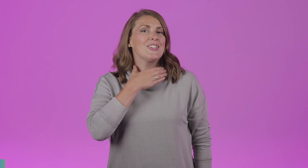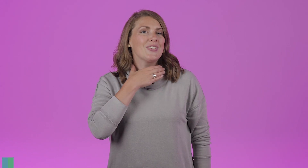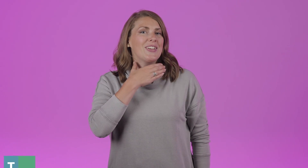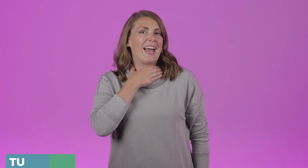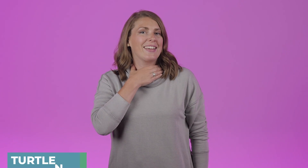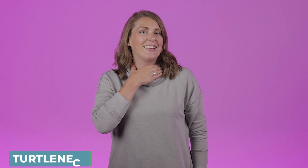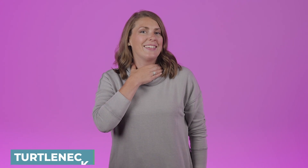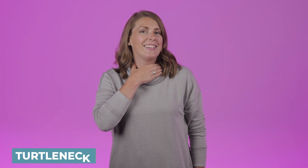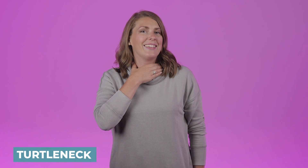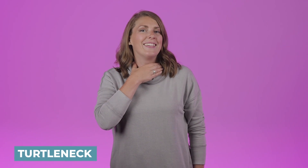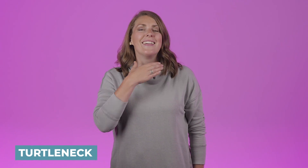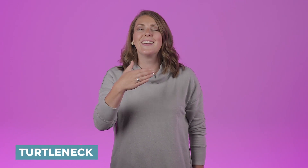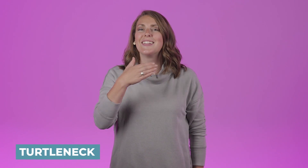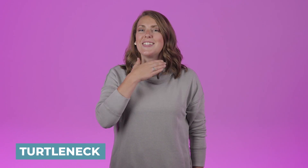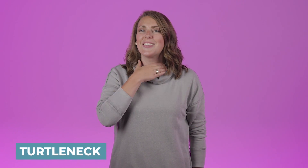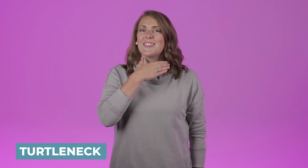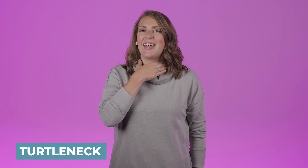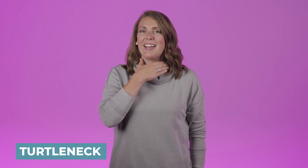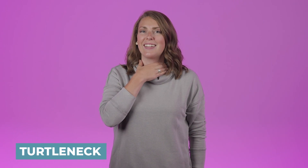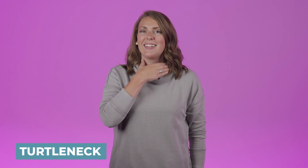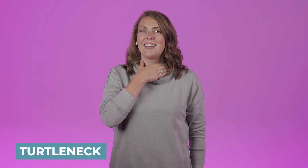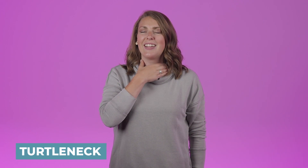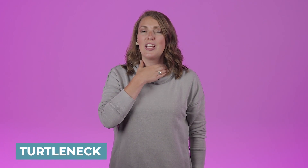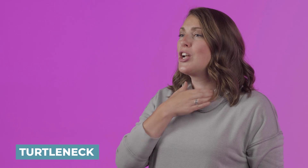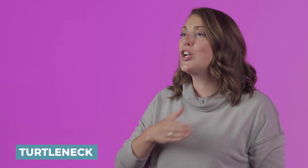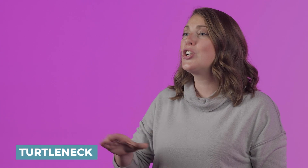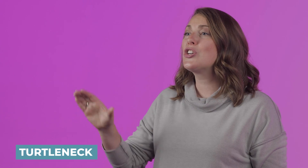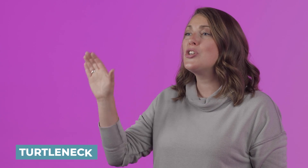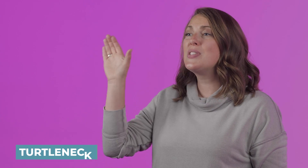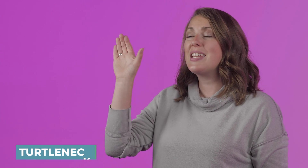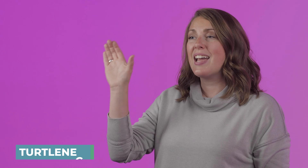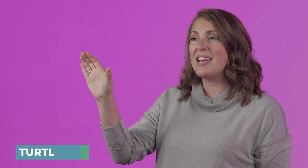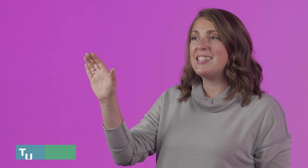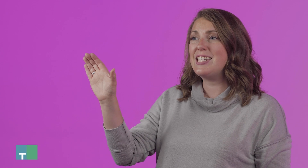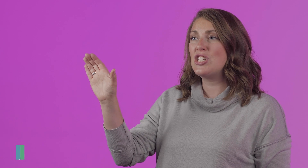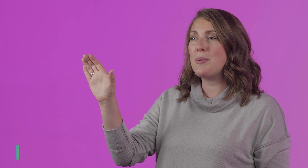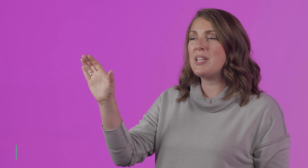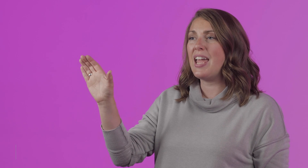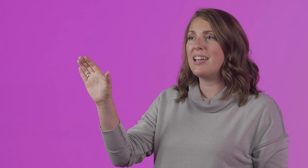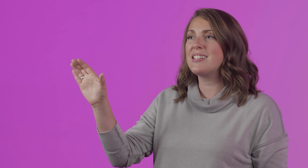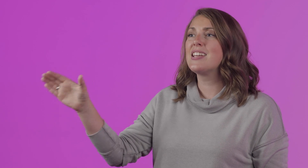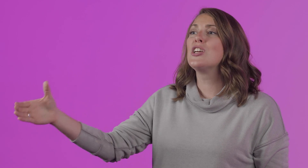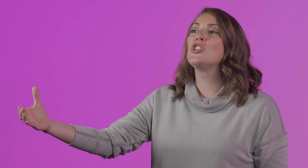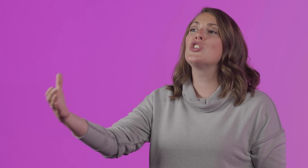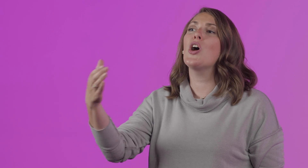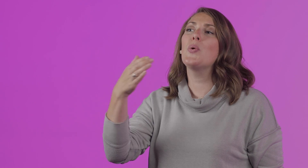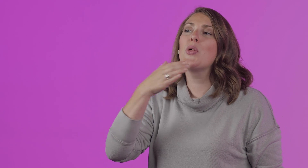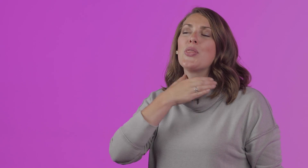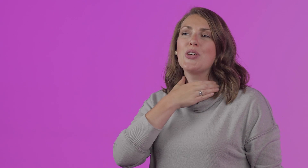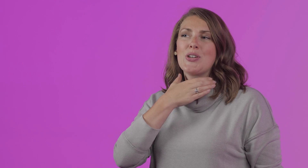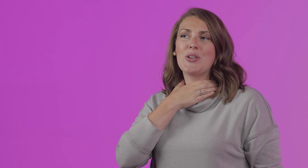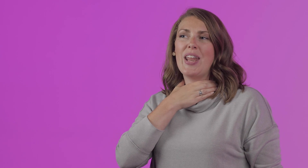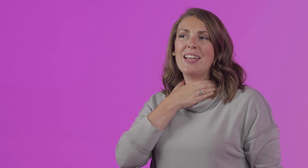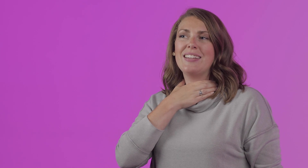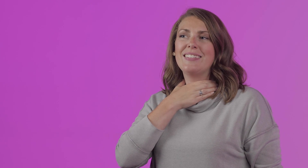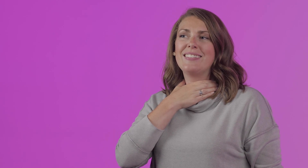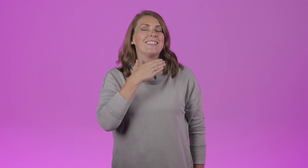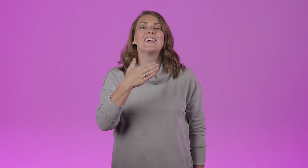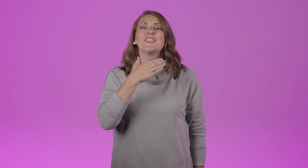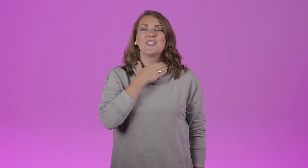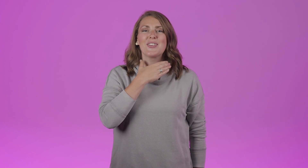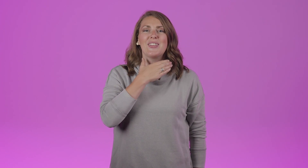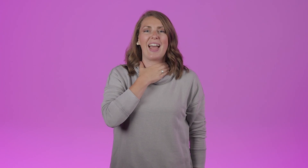'Turtleneck, turtleneck,' you're using a 'C' shaped hand to show the turtleneck 'turtleneck.'